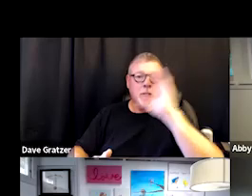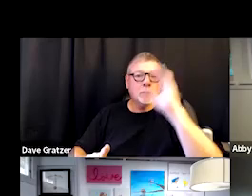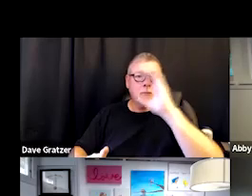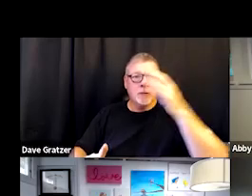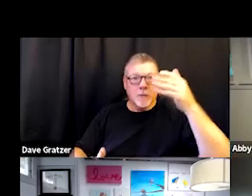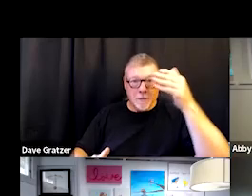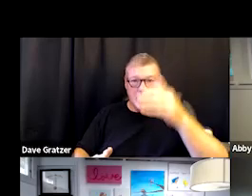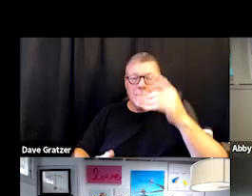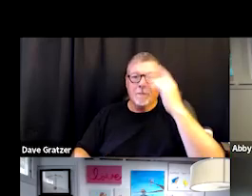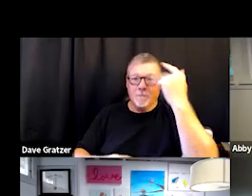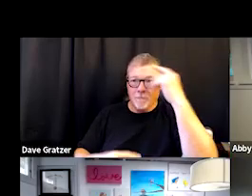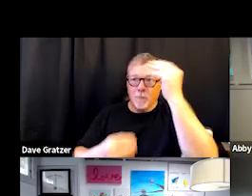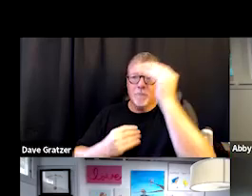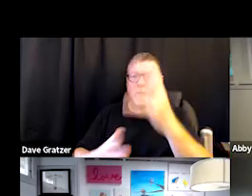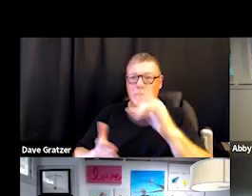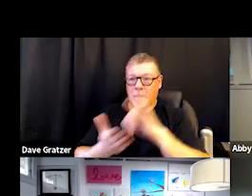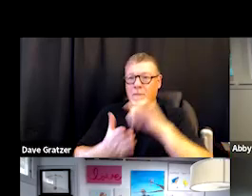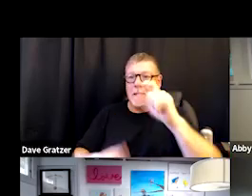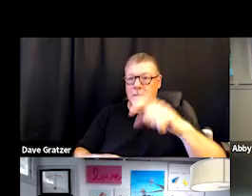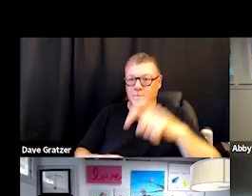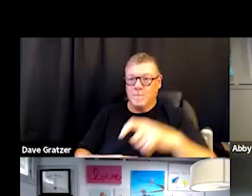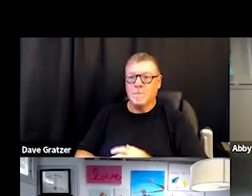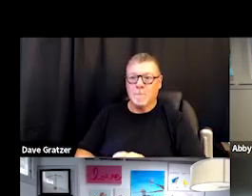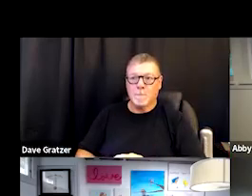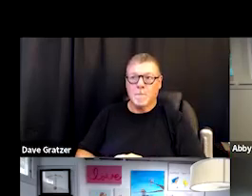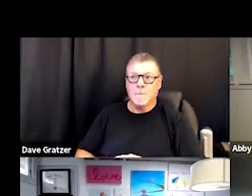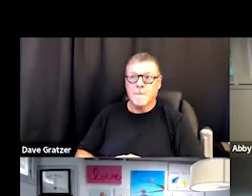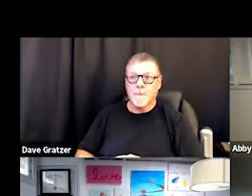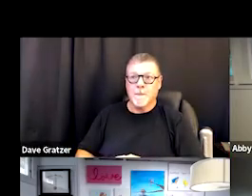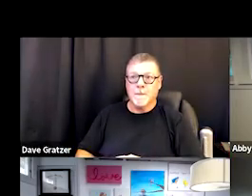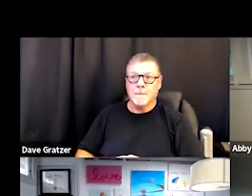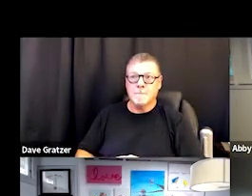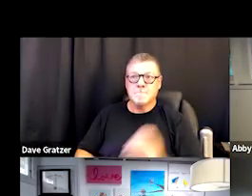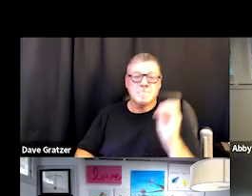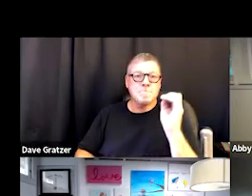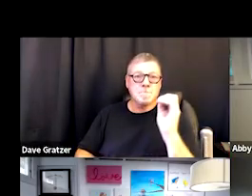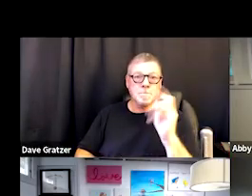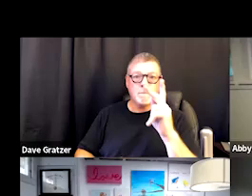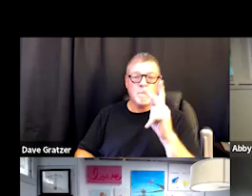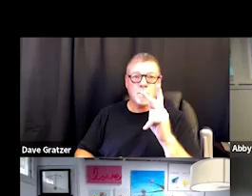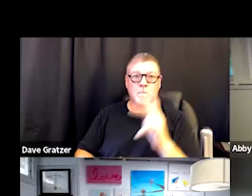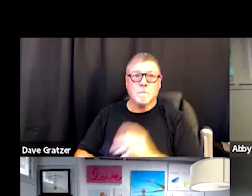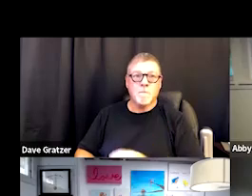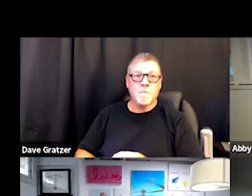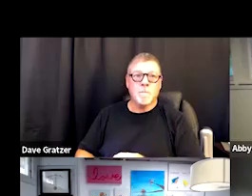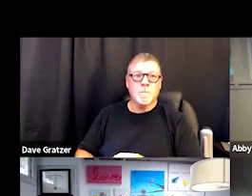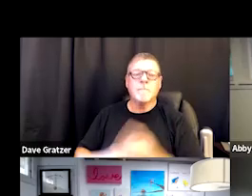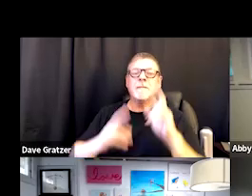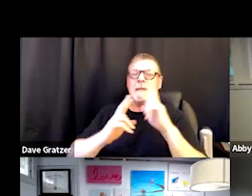for the information that you need. Okay. So we had a couple of questions and I know